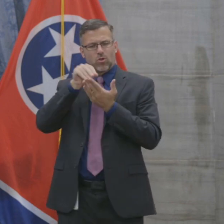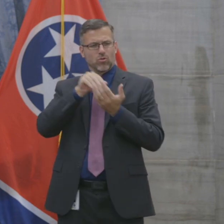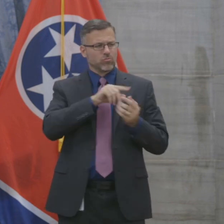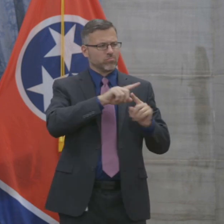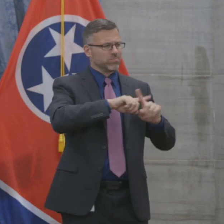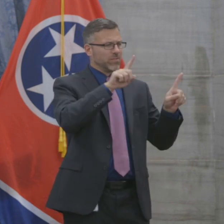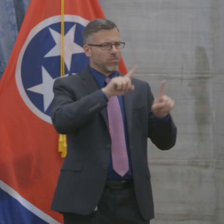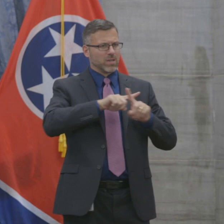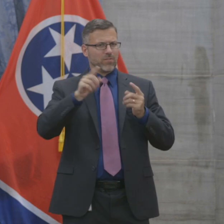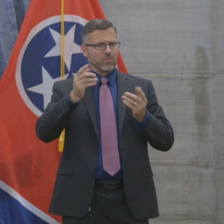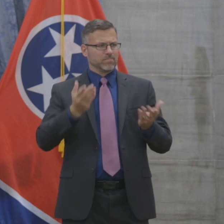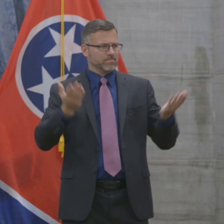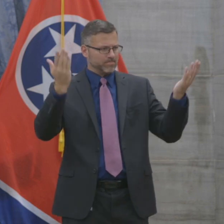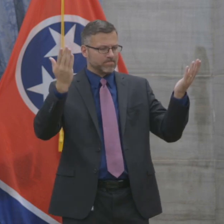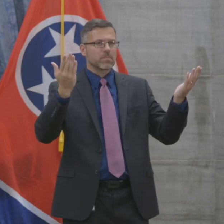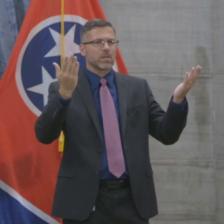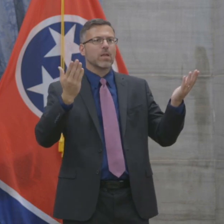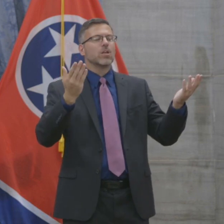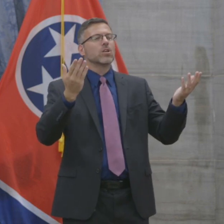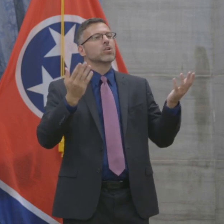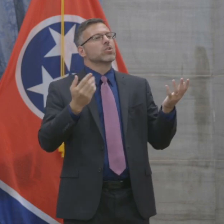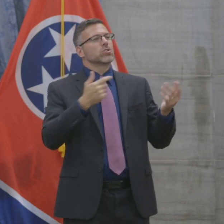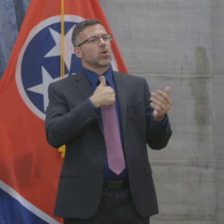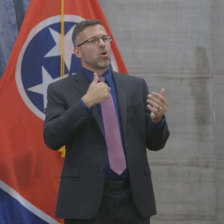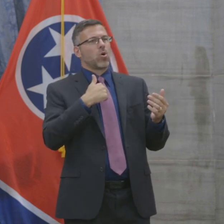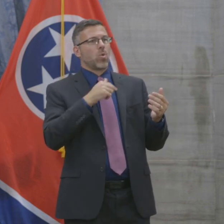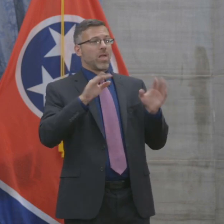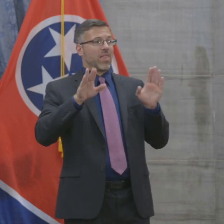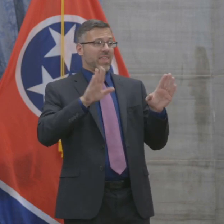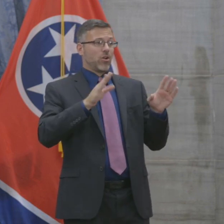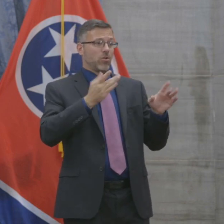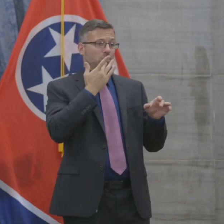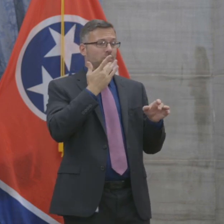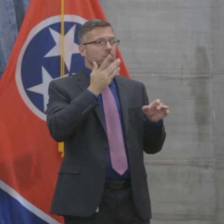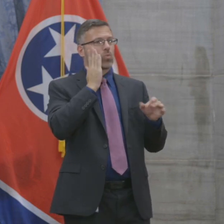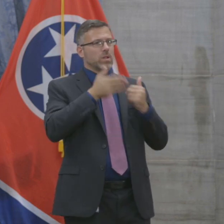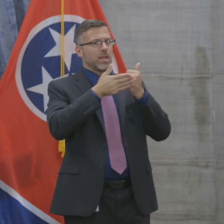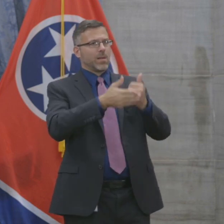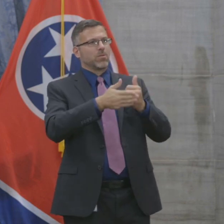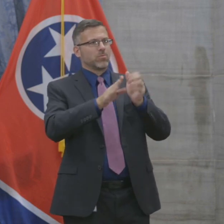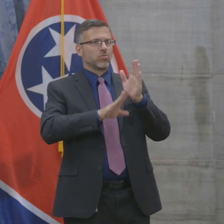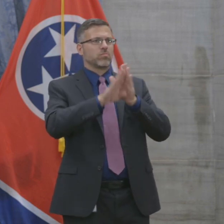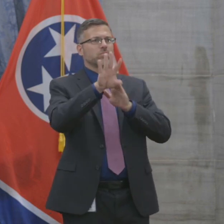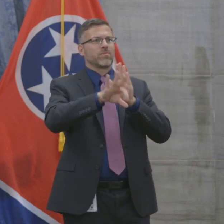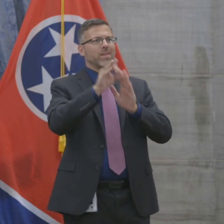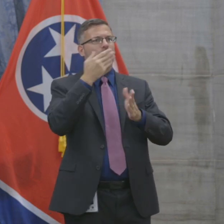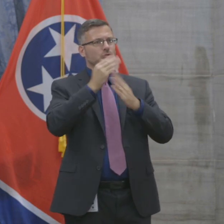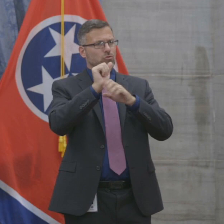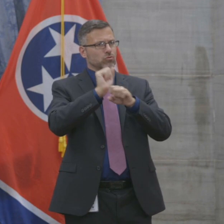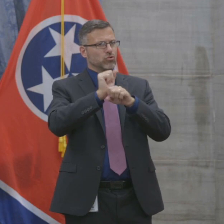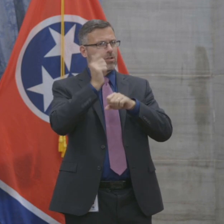size, Hamilton County and Knox County. Those leaders like leaders in districts all across our state, have worked really